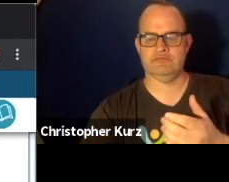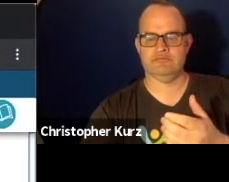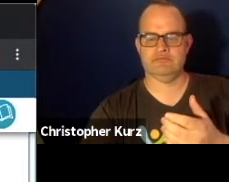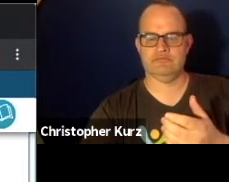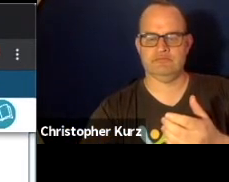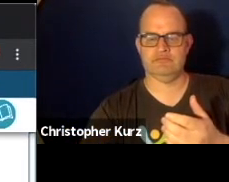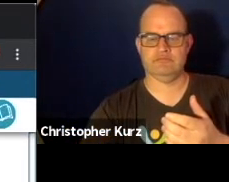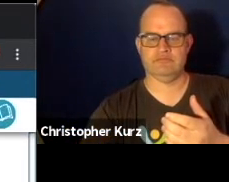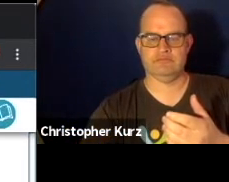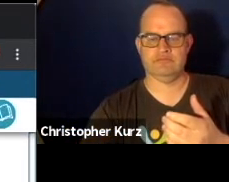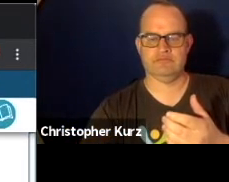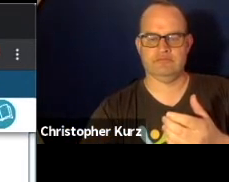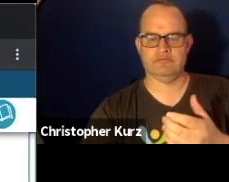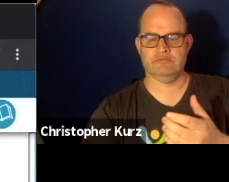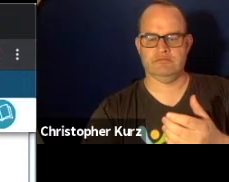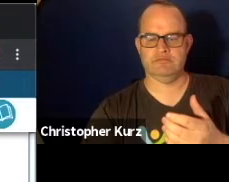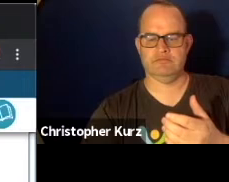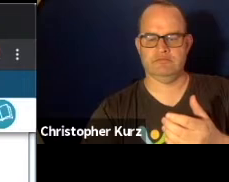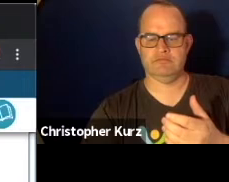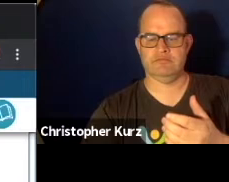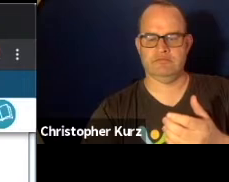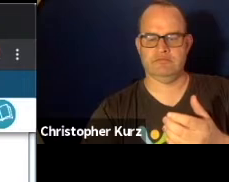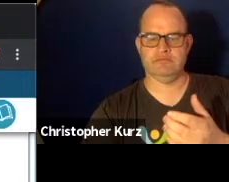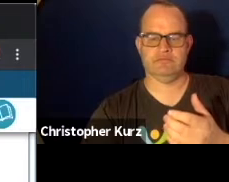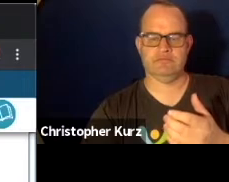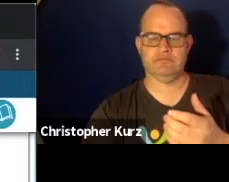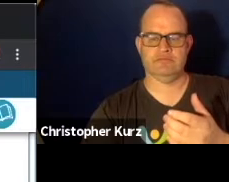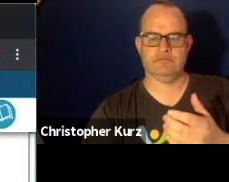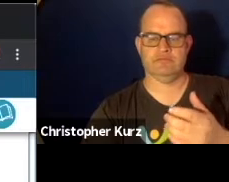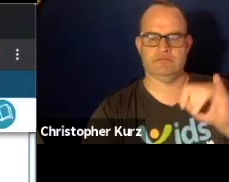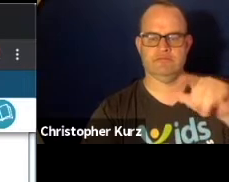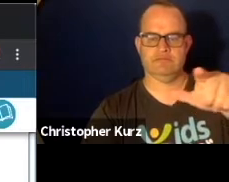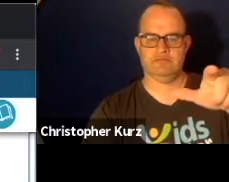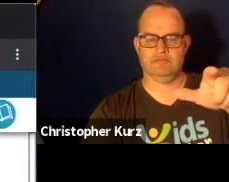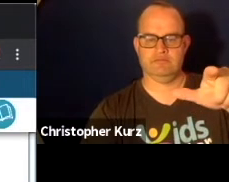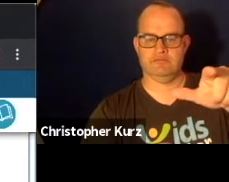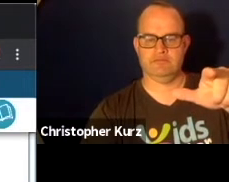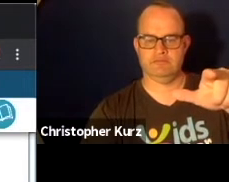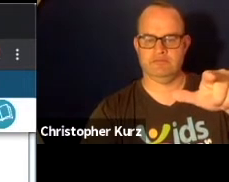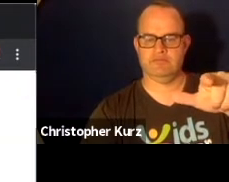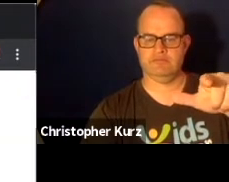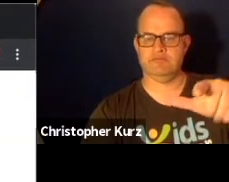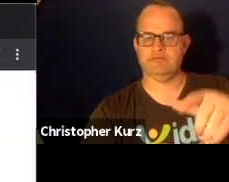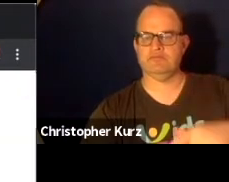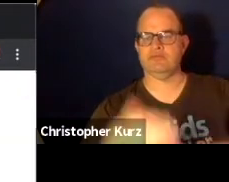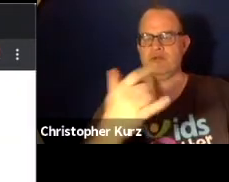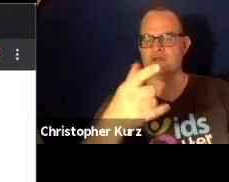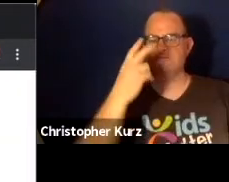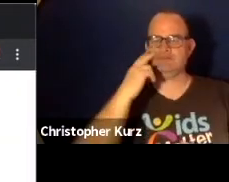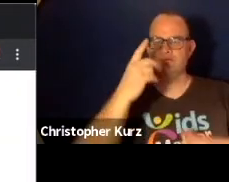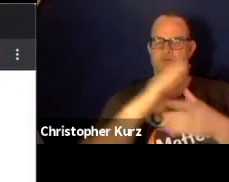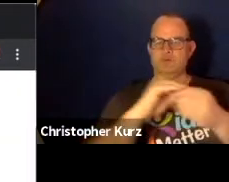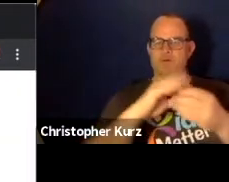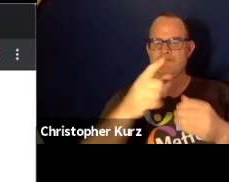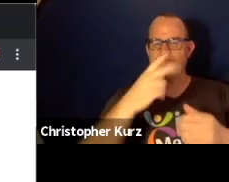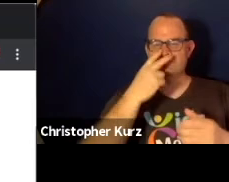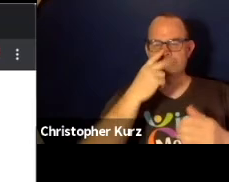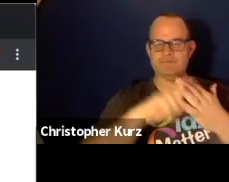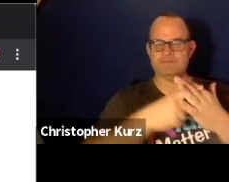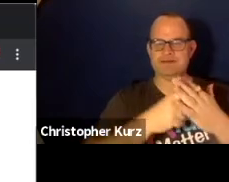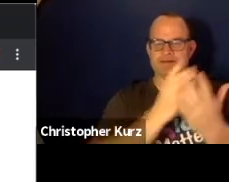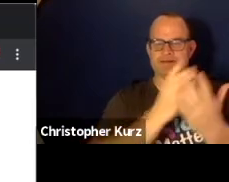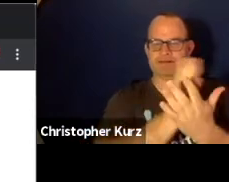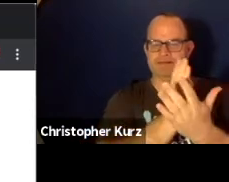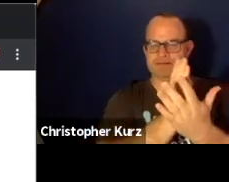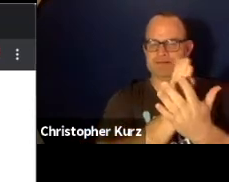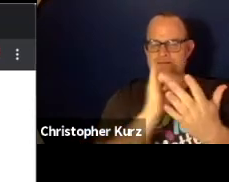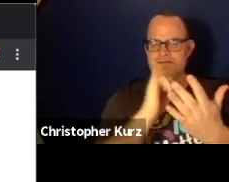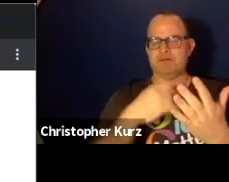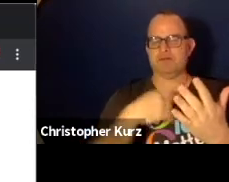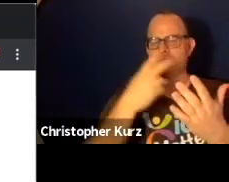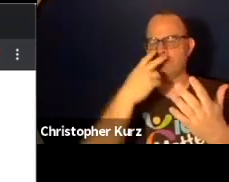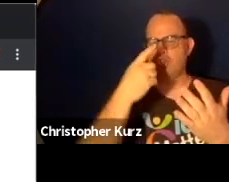that same story we were talking about before.